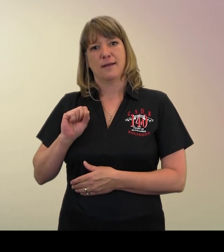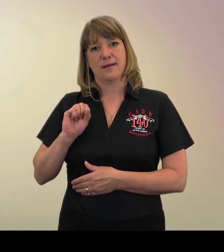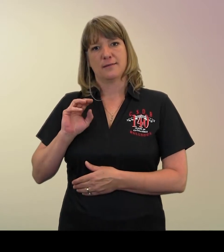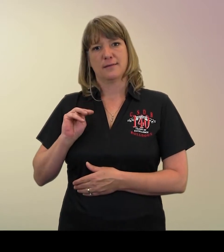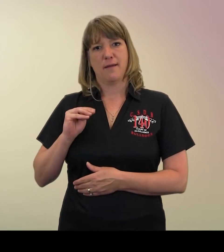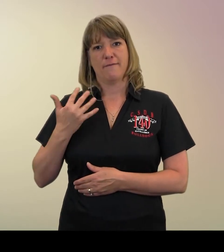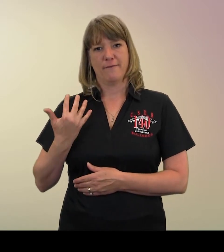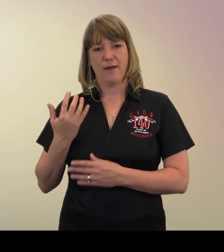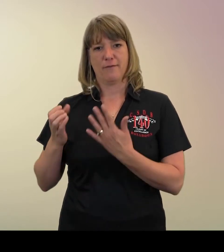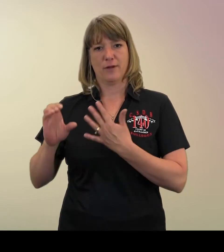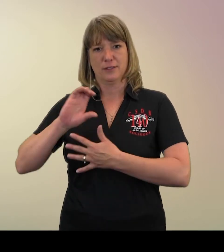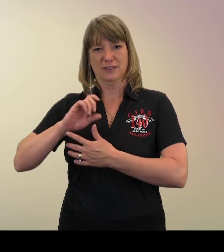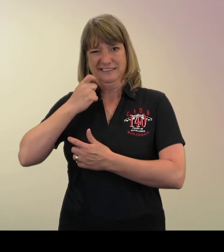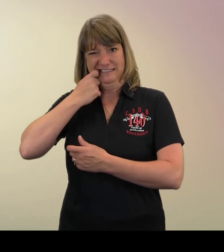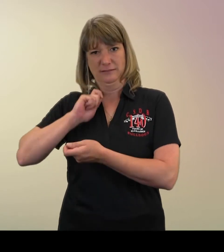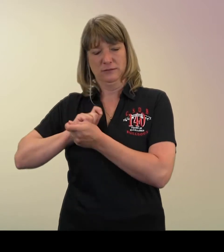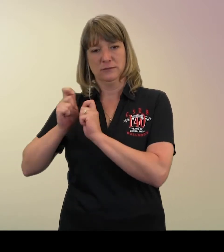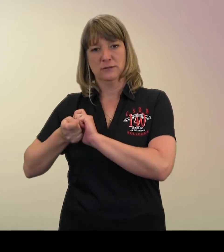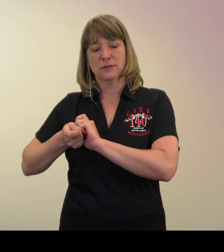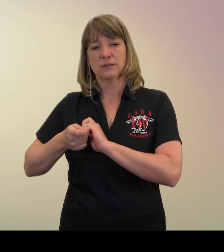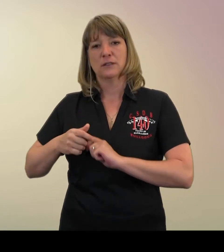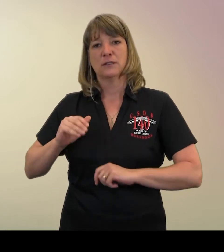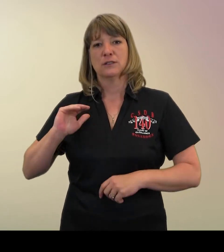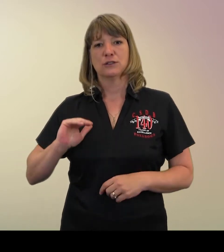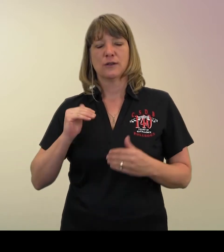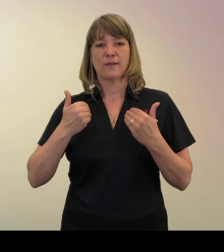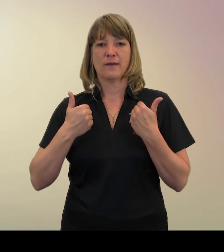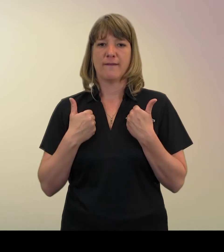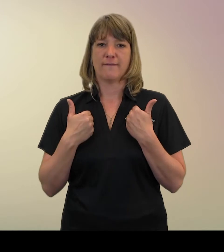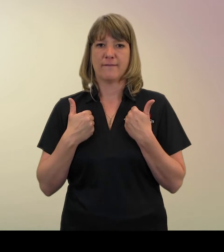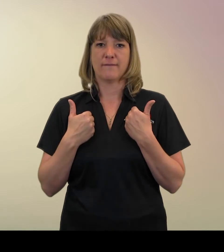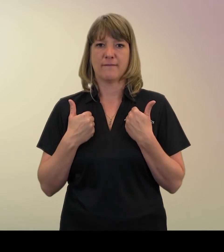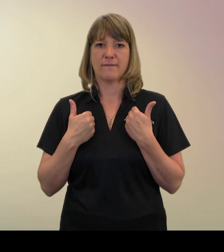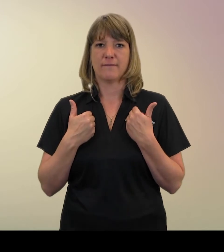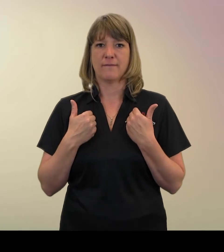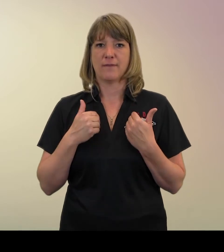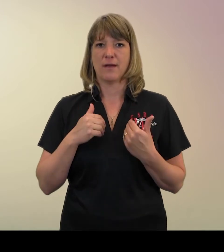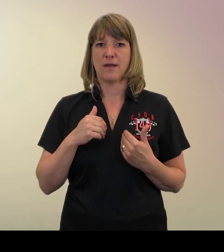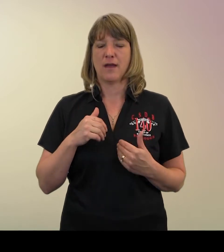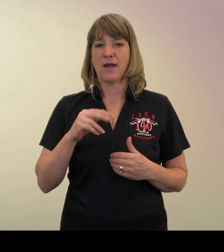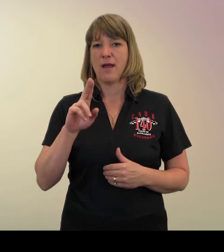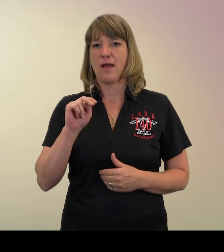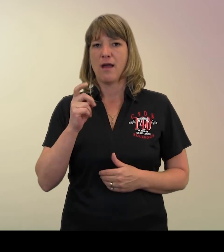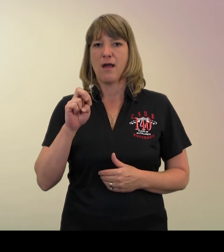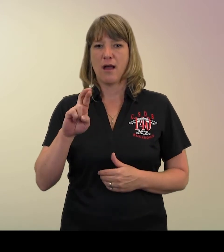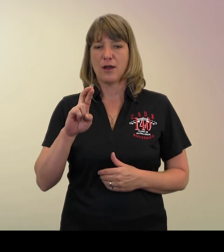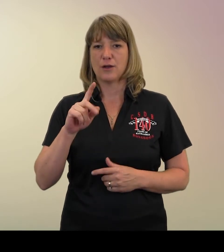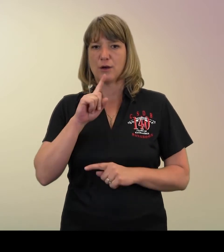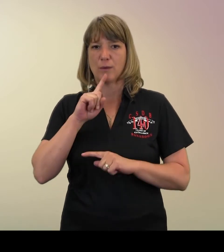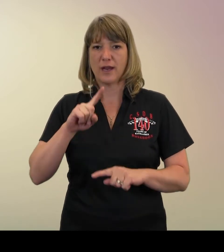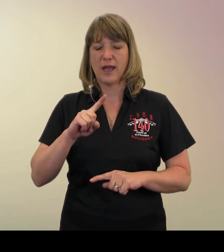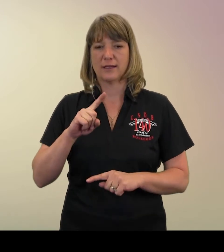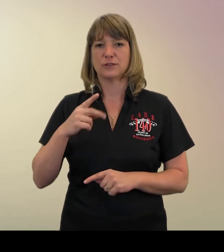One of the newer changes in the DSM-5 criteria is this idea of children, who are either under-reactive